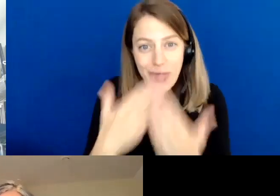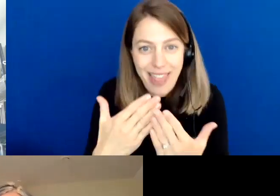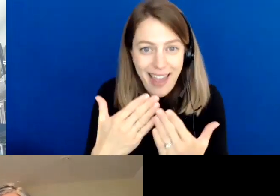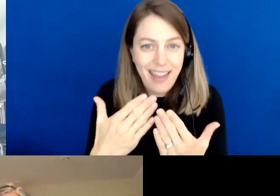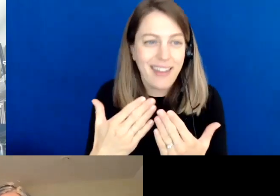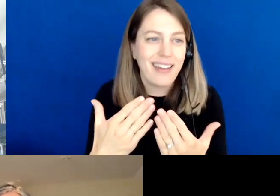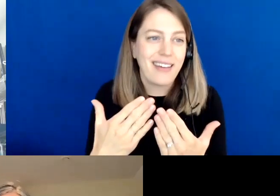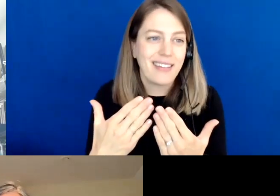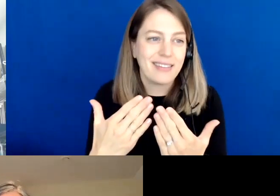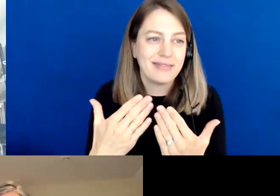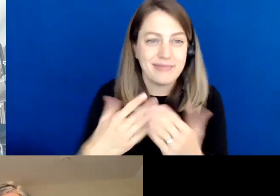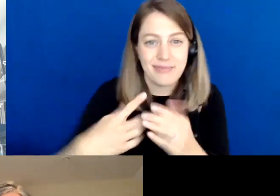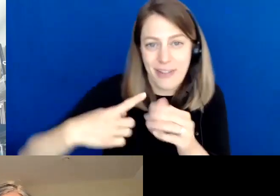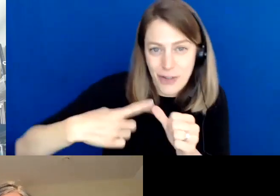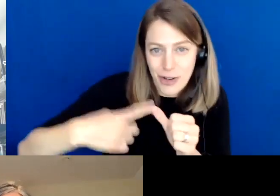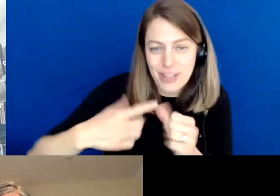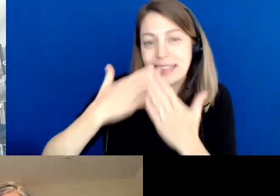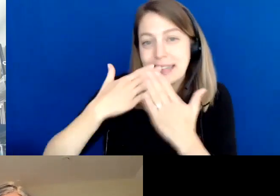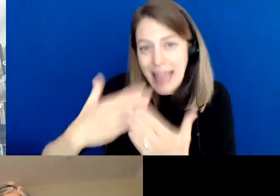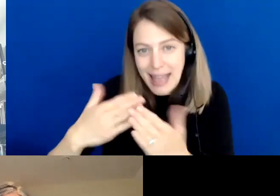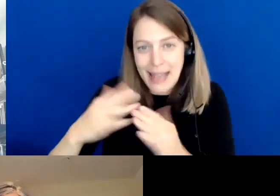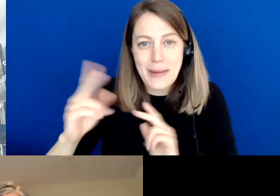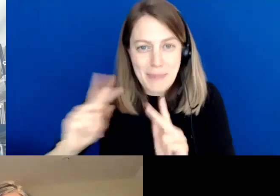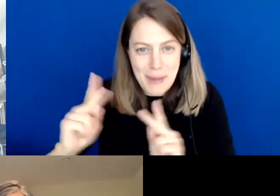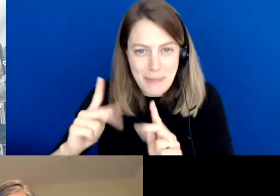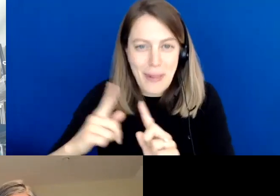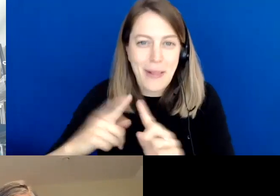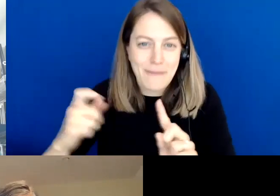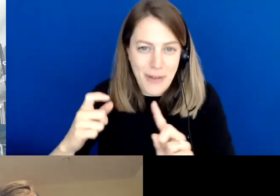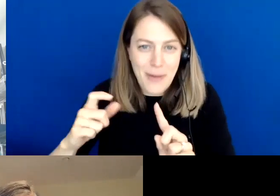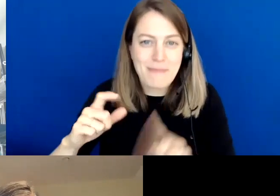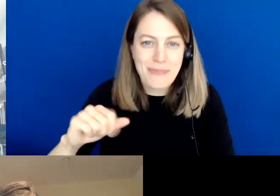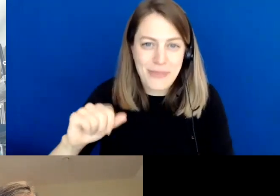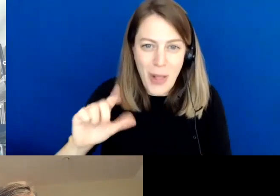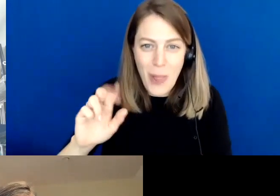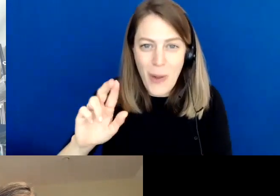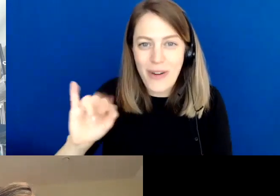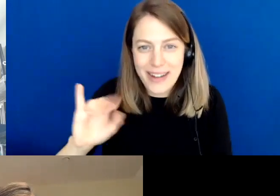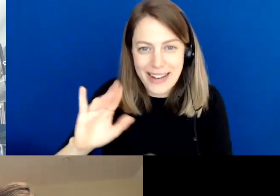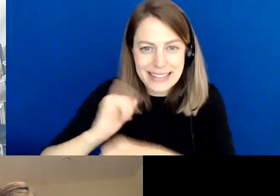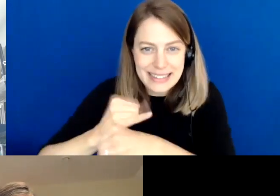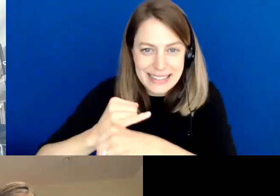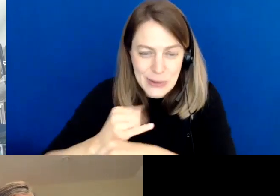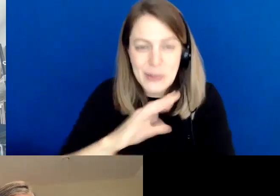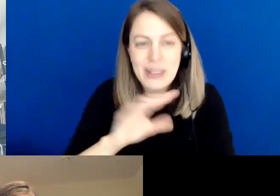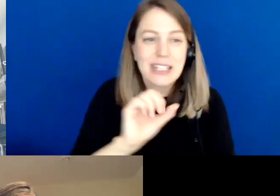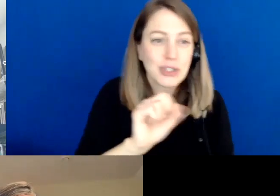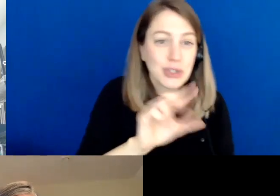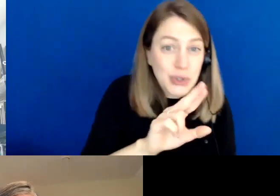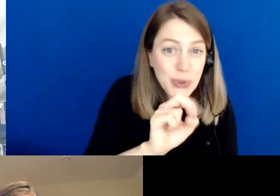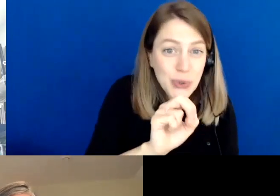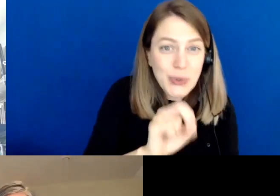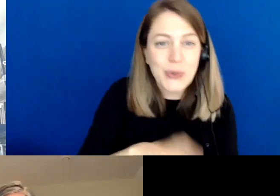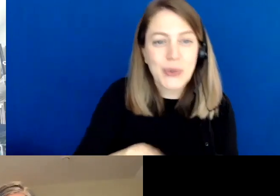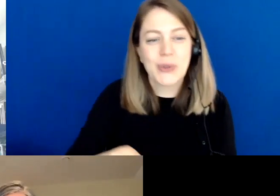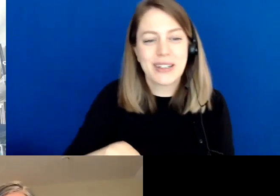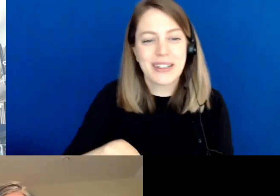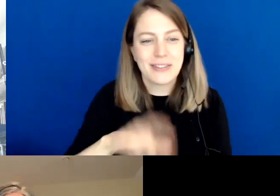the Lurie Institute and Sue Berger Ramin in particular for publishing this book.